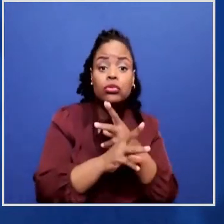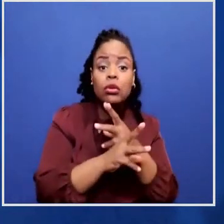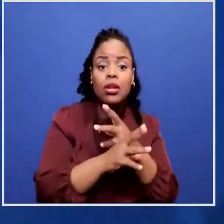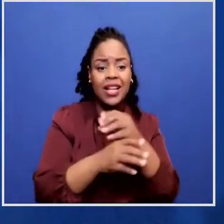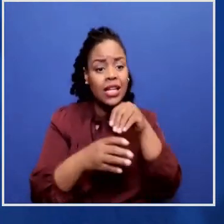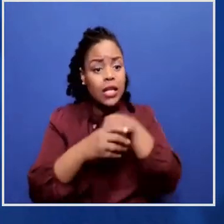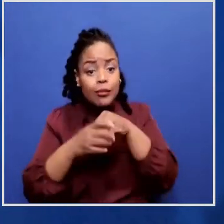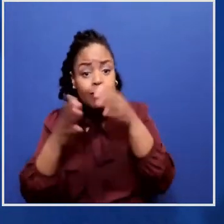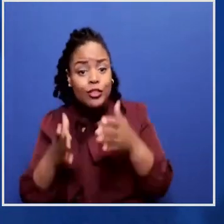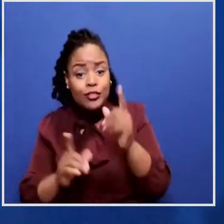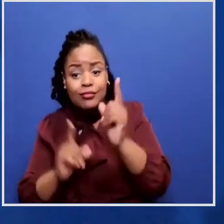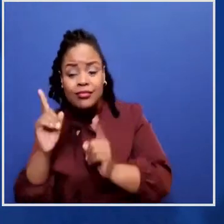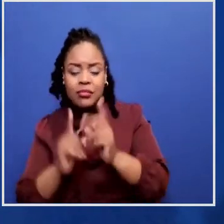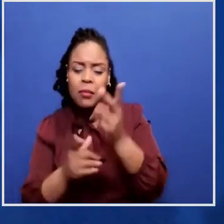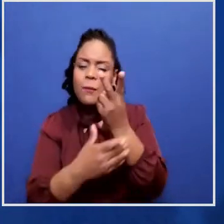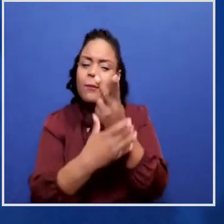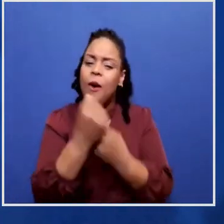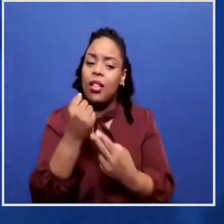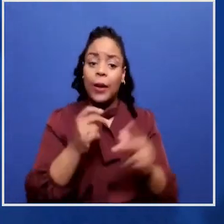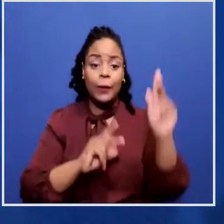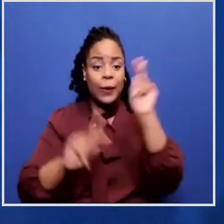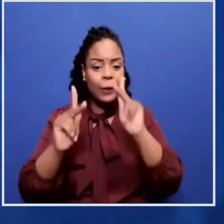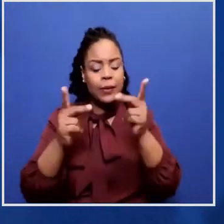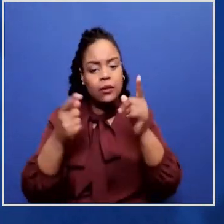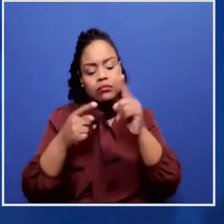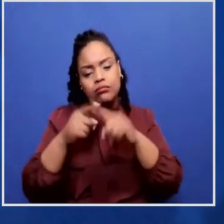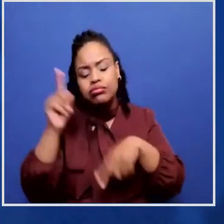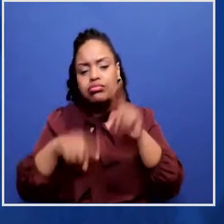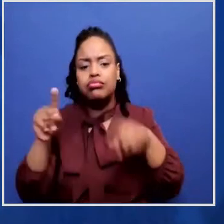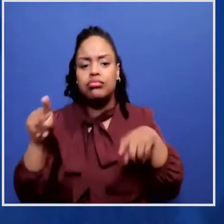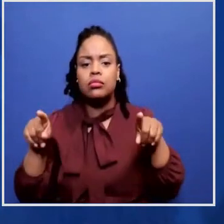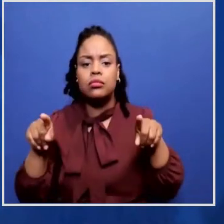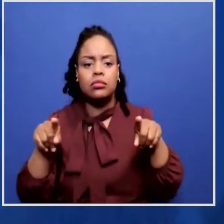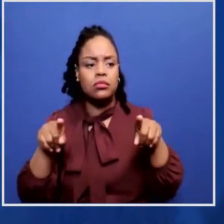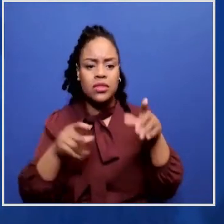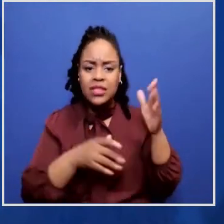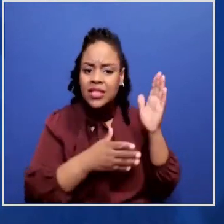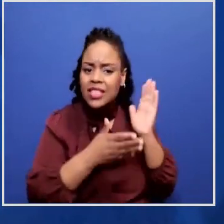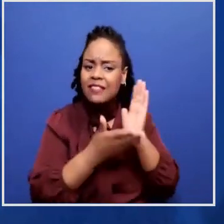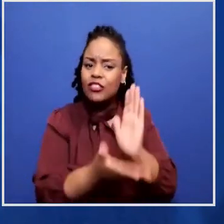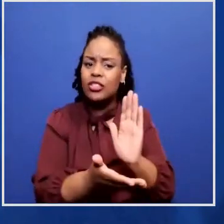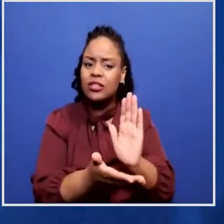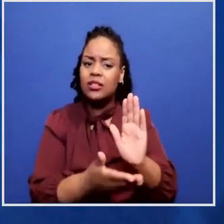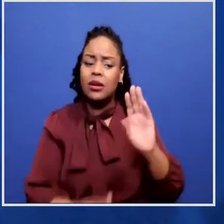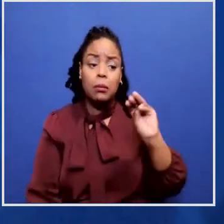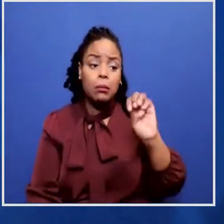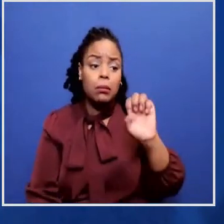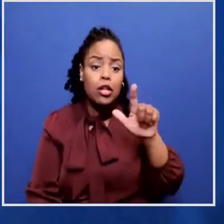VIRTUALLY AND IN PERSON.